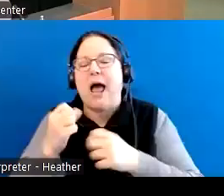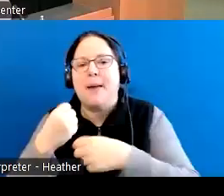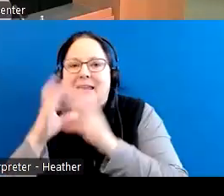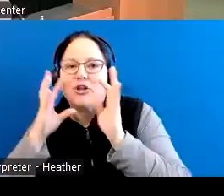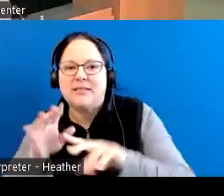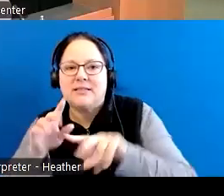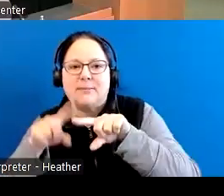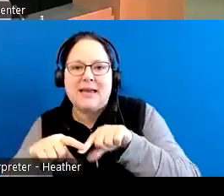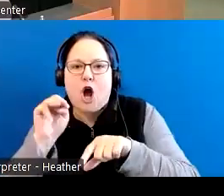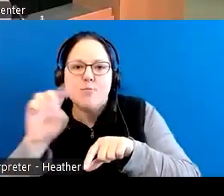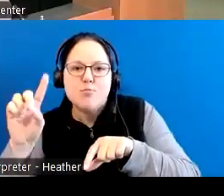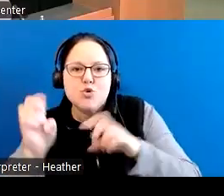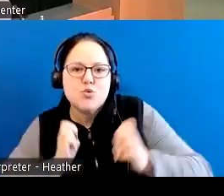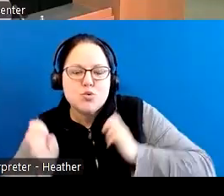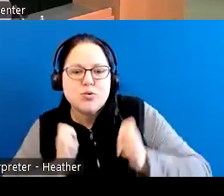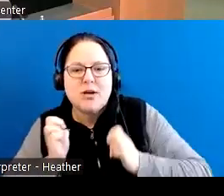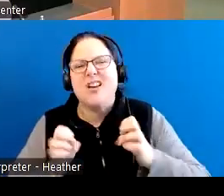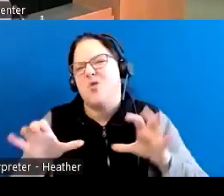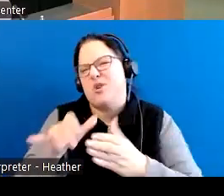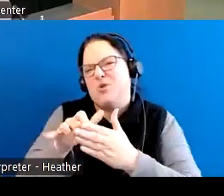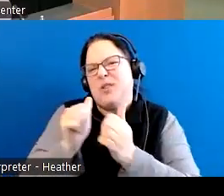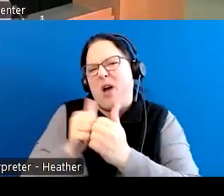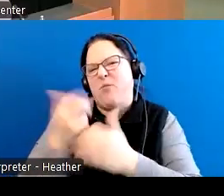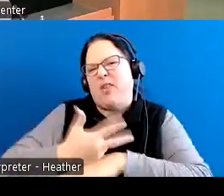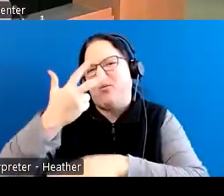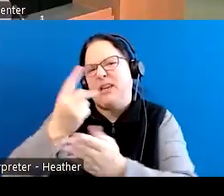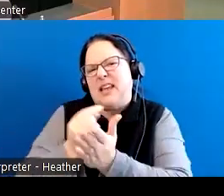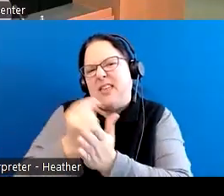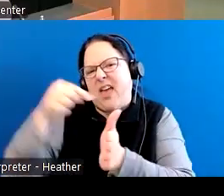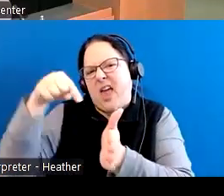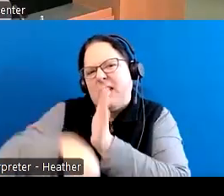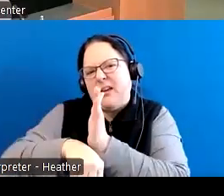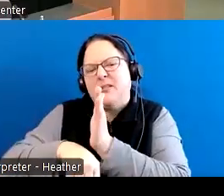intensive therapy over the course of that three days and it kind of culminates in that plan.